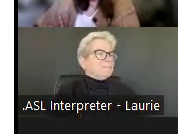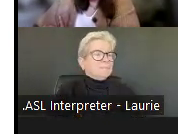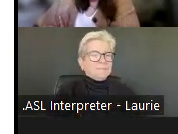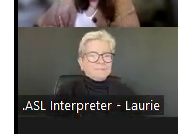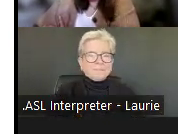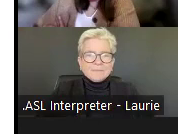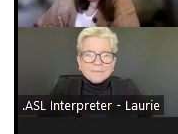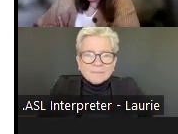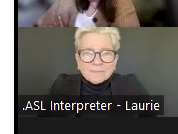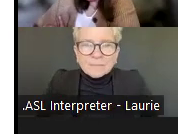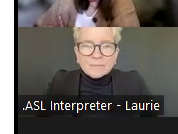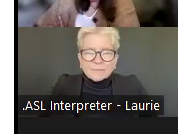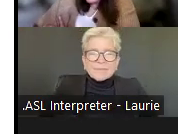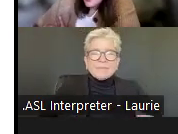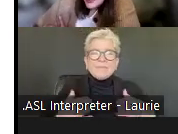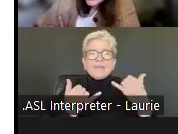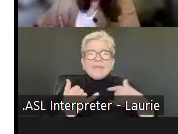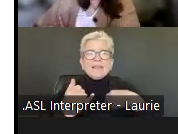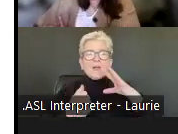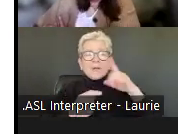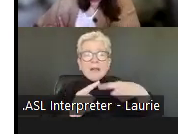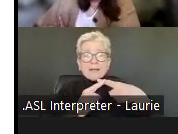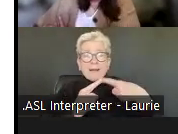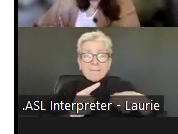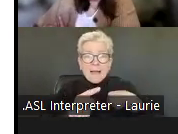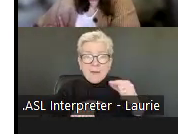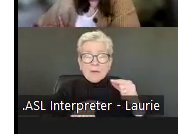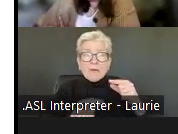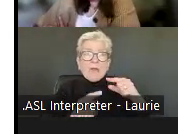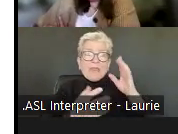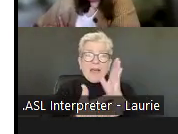Today we'll be talking about the elements of orientations - you'll learn some strategies